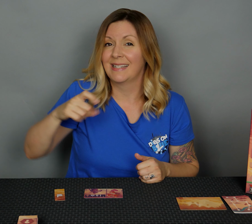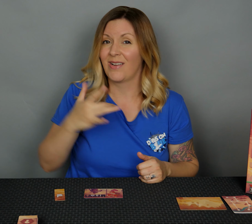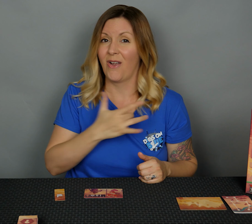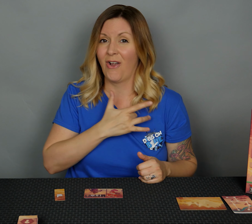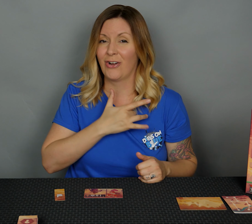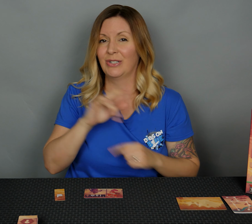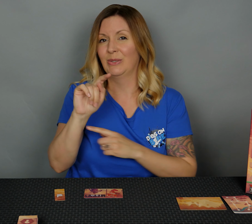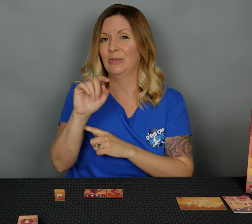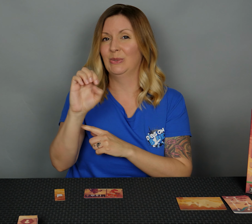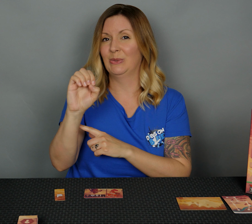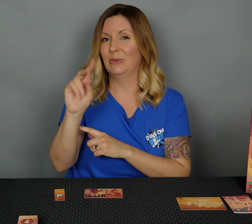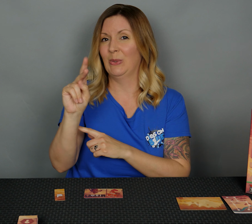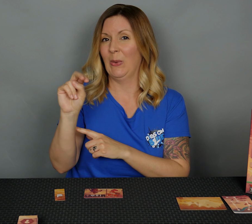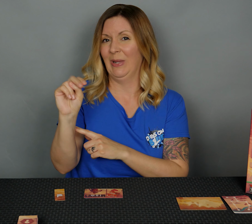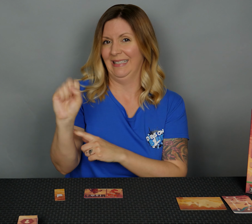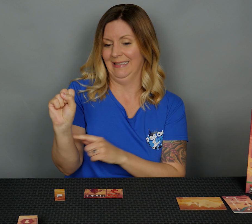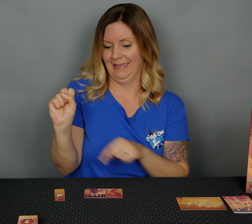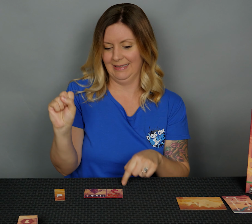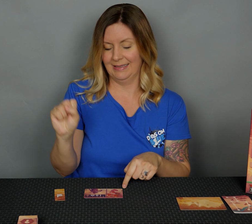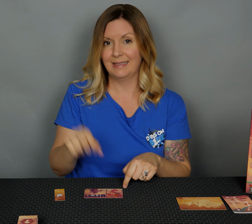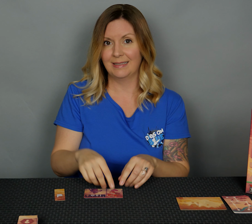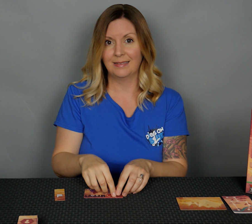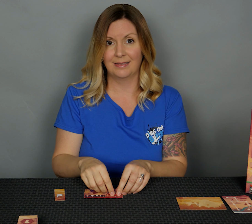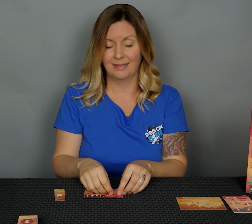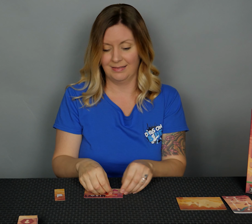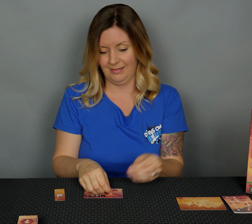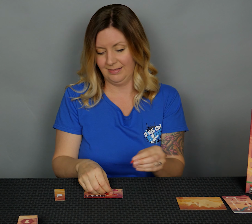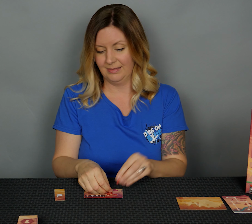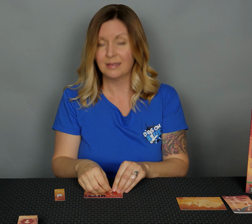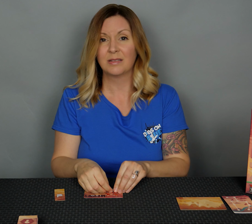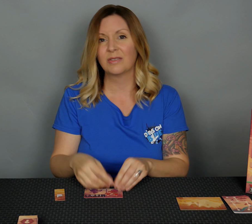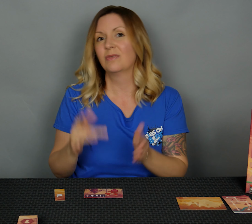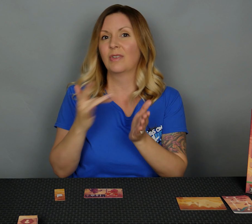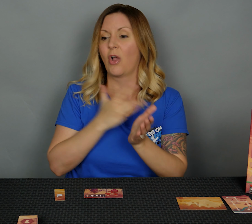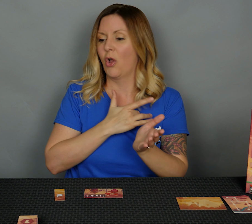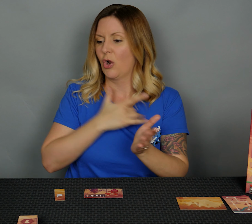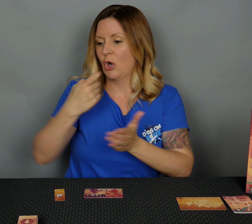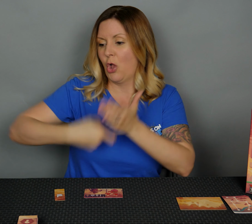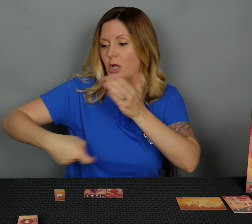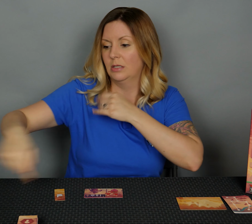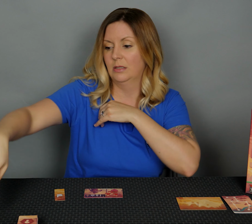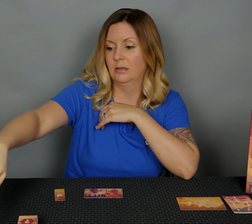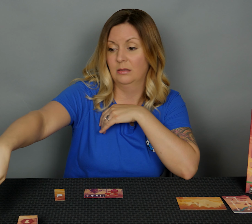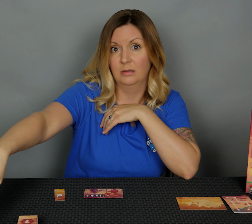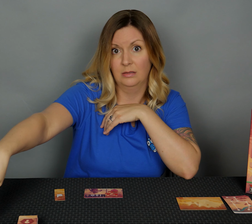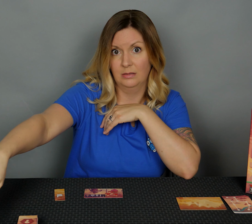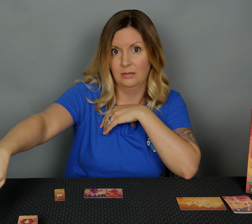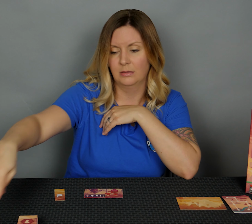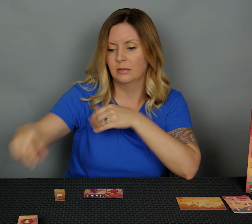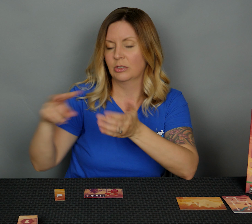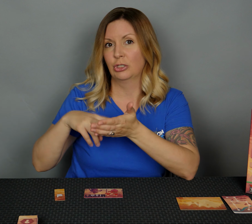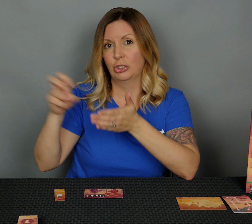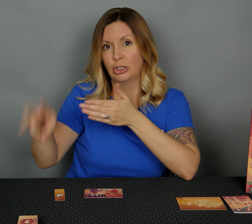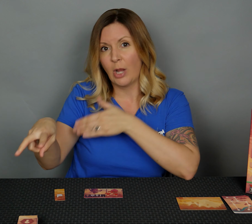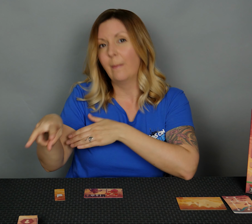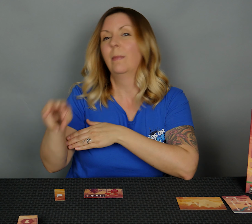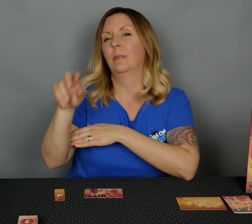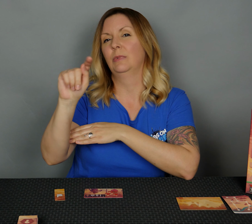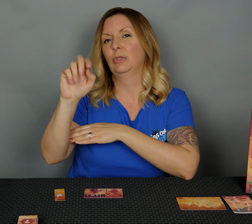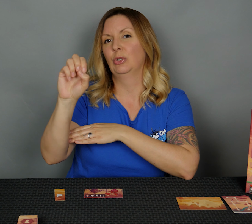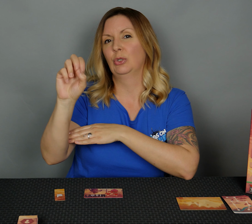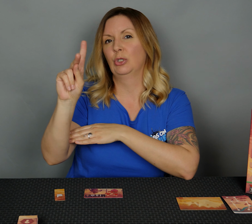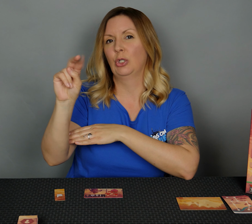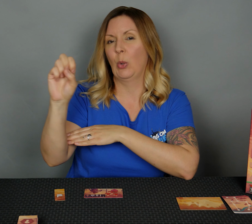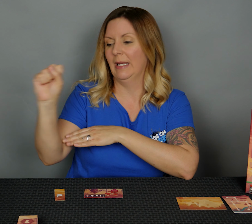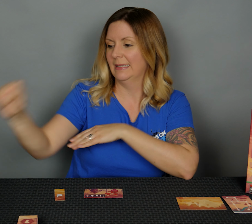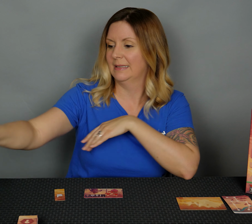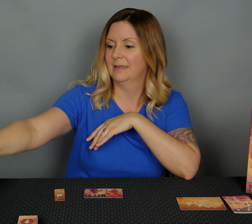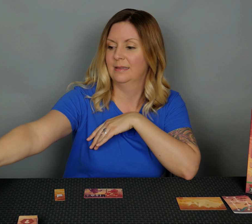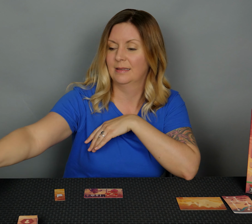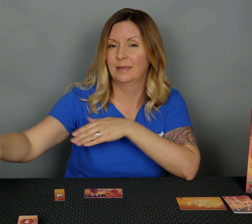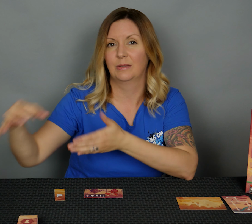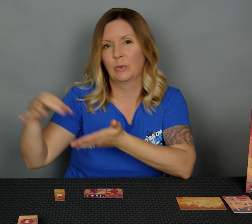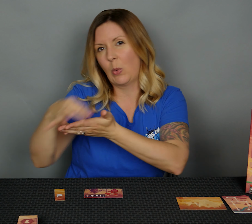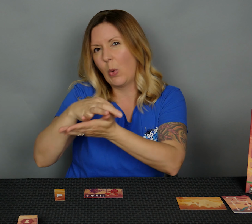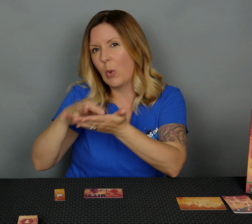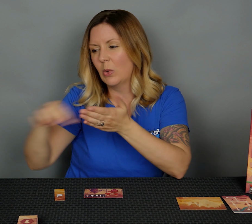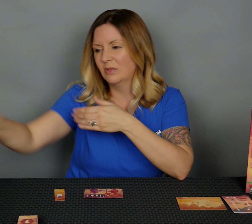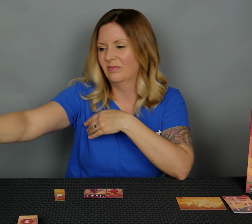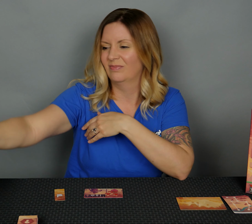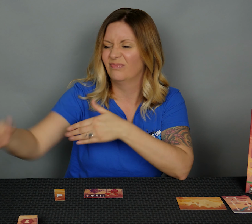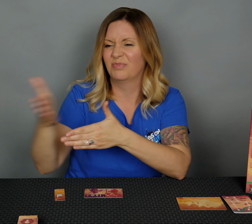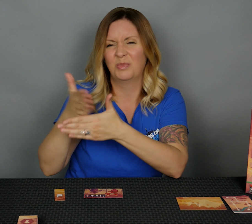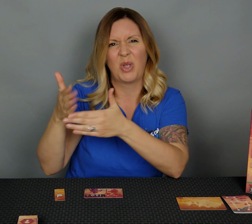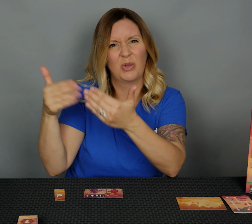Set the heart tokens, the heart cost card, jump tokens, and coins on the table as the